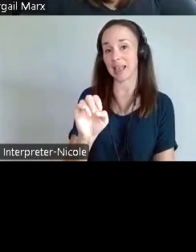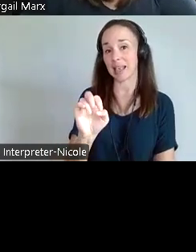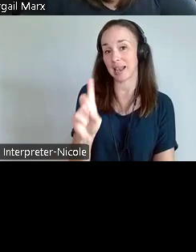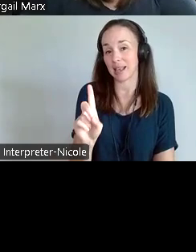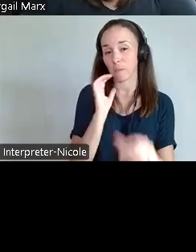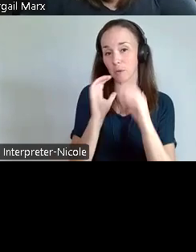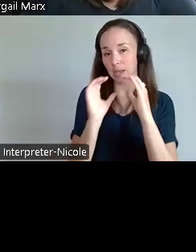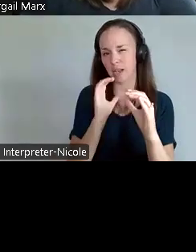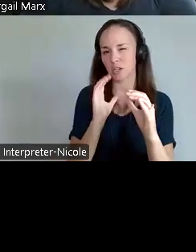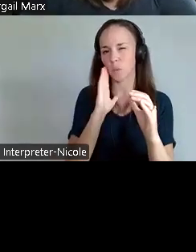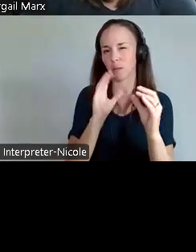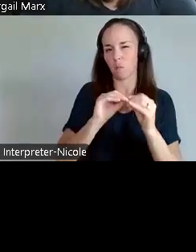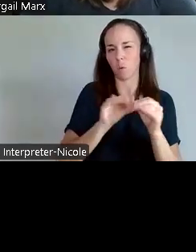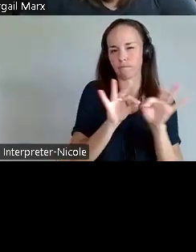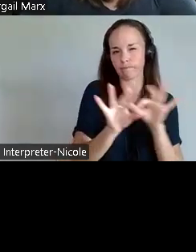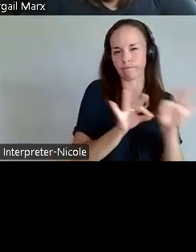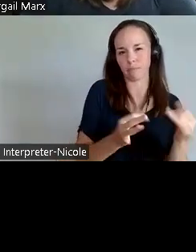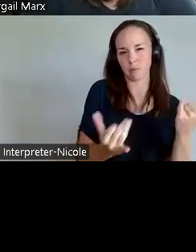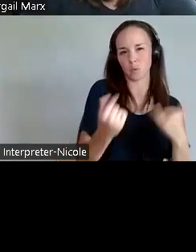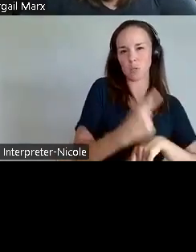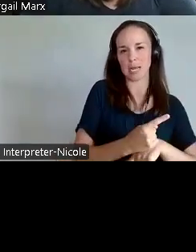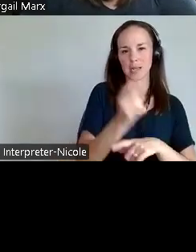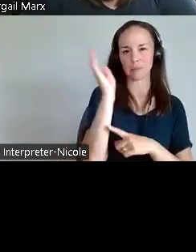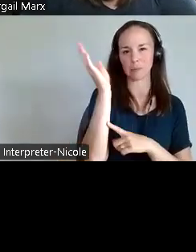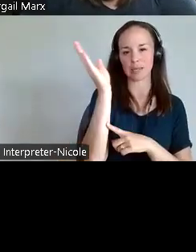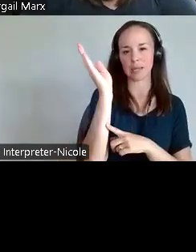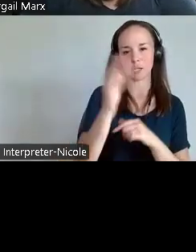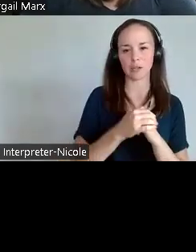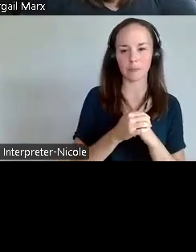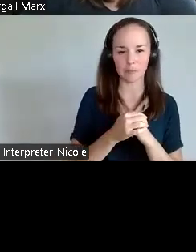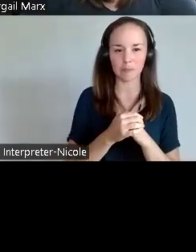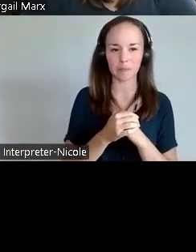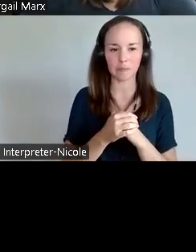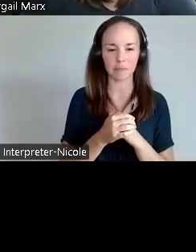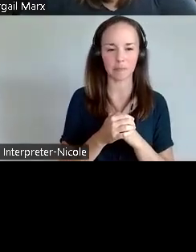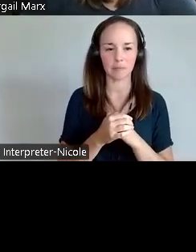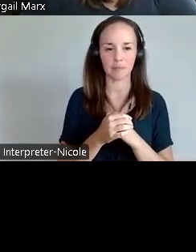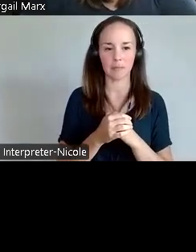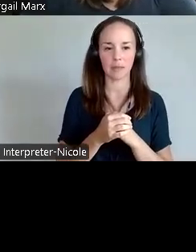communication within this presentation today. So we're going to talk about some low tech,